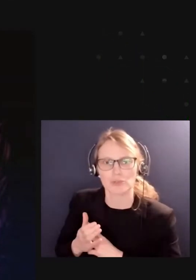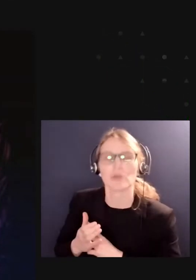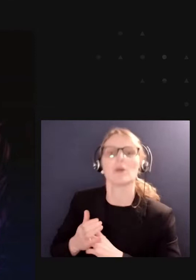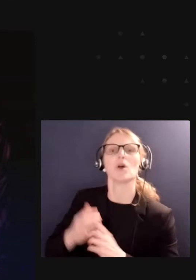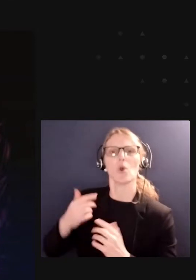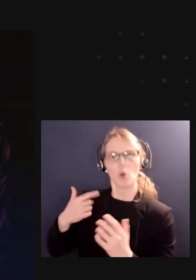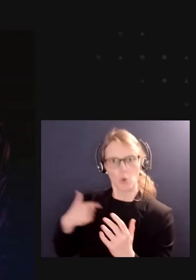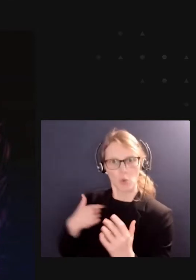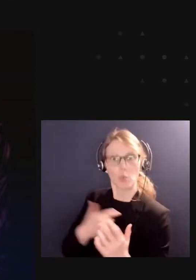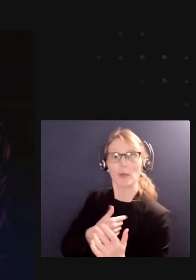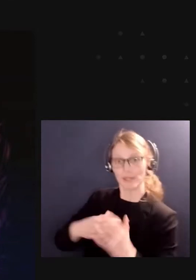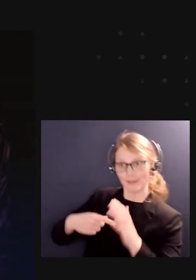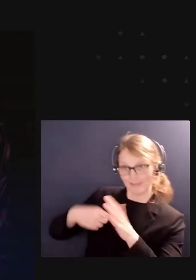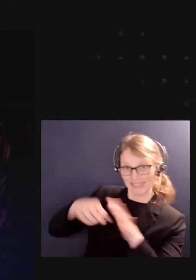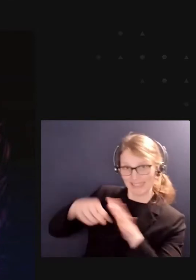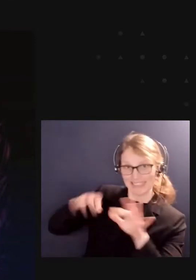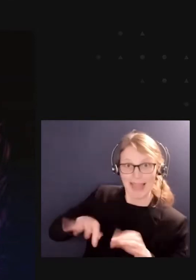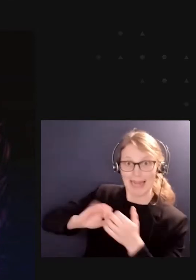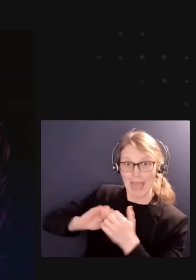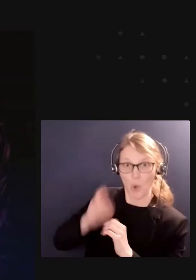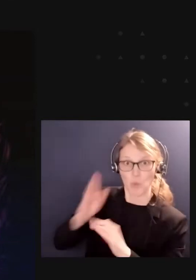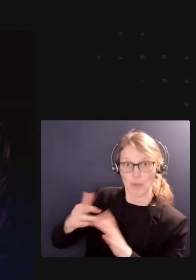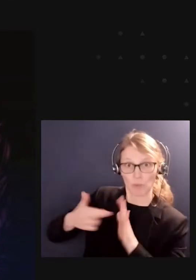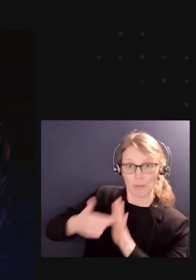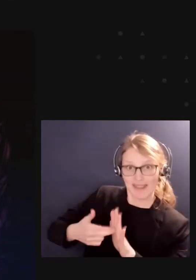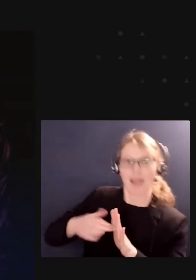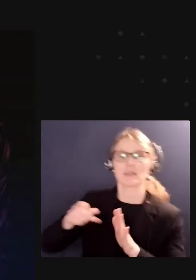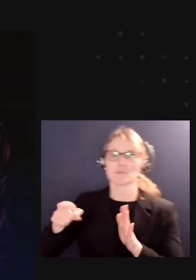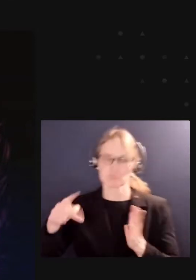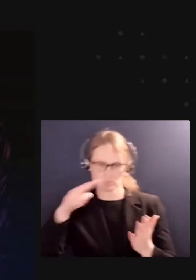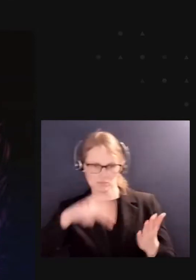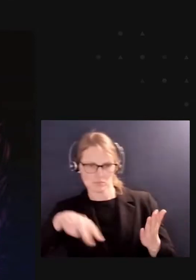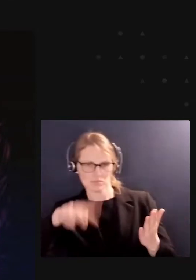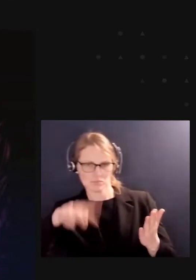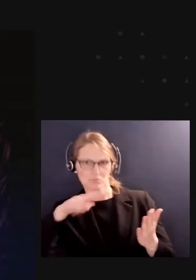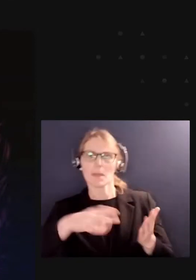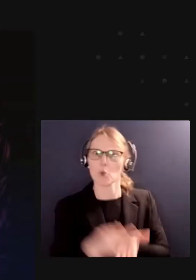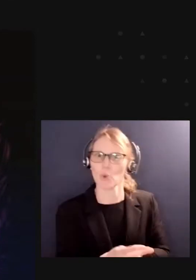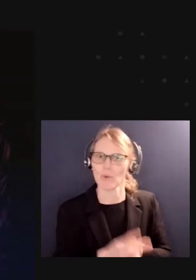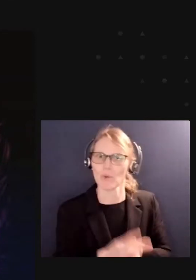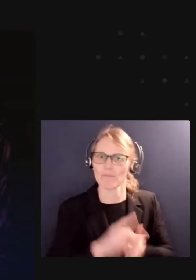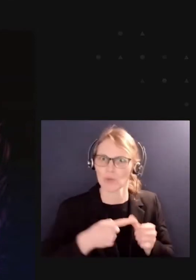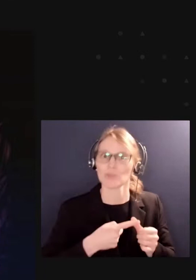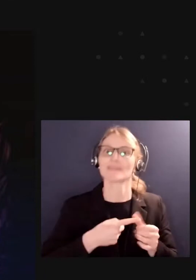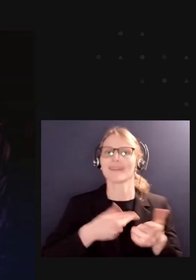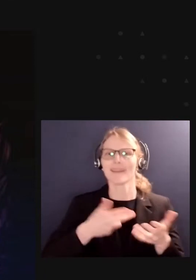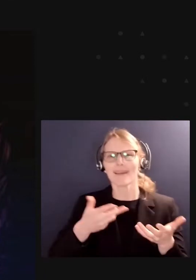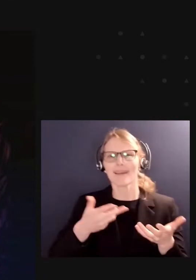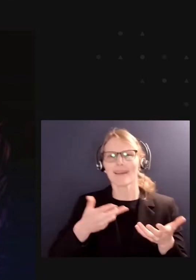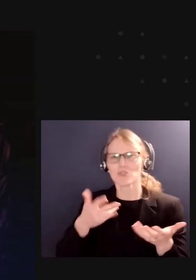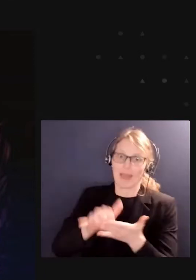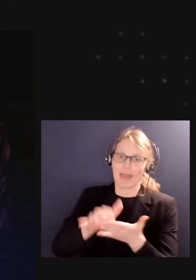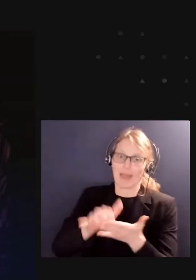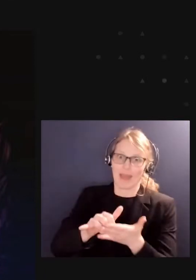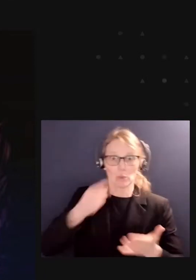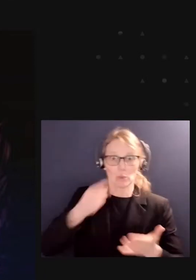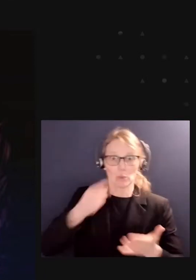And so that all just came from the fact that, like to be, for me, to feel disrespected is to shut down my creative voice.